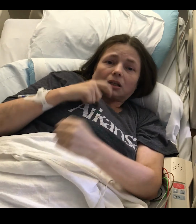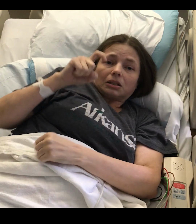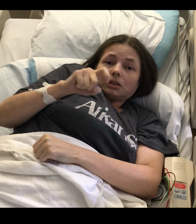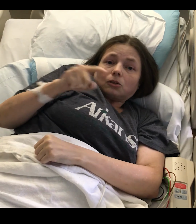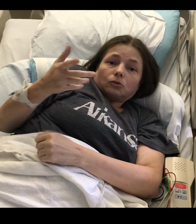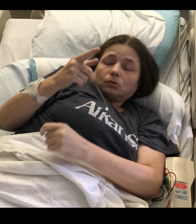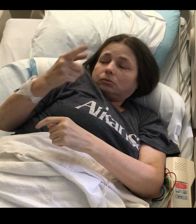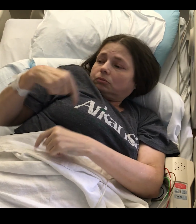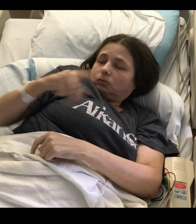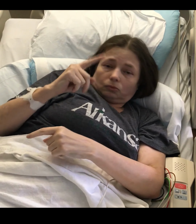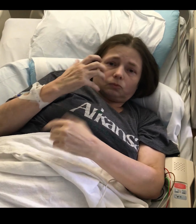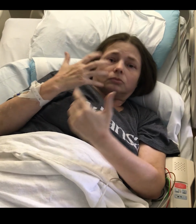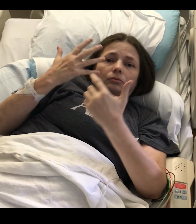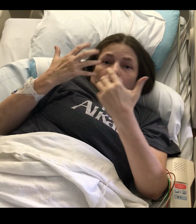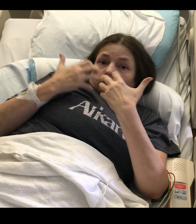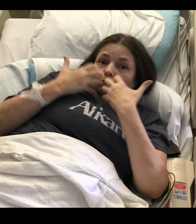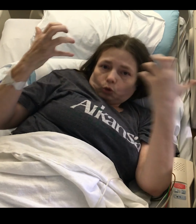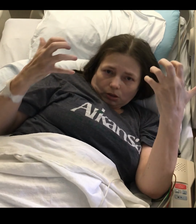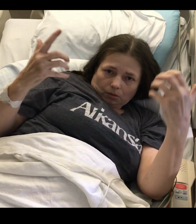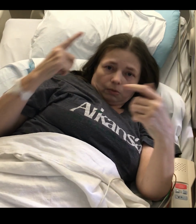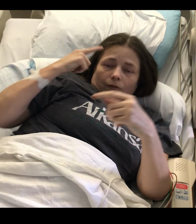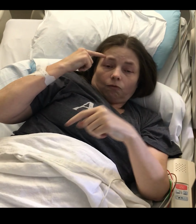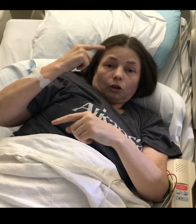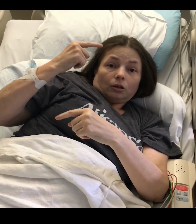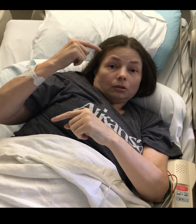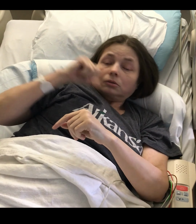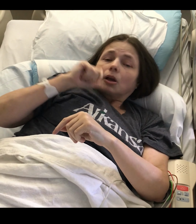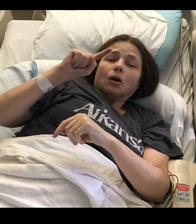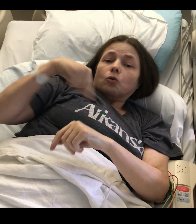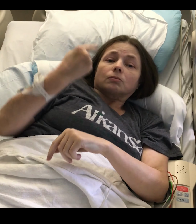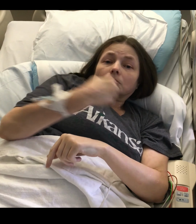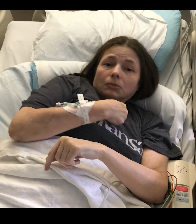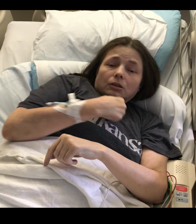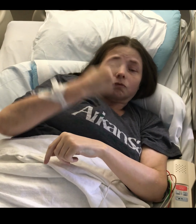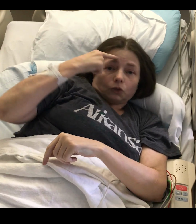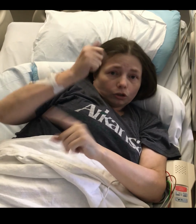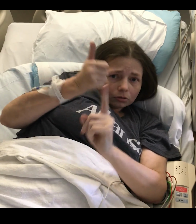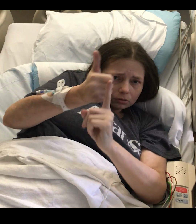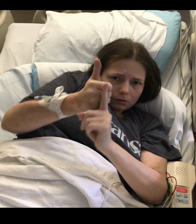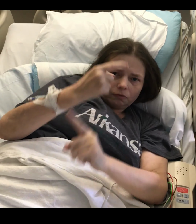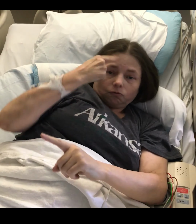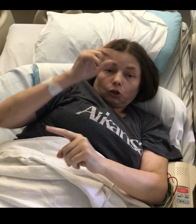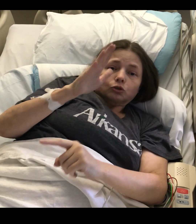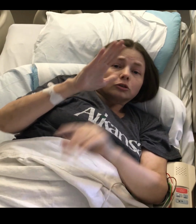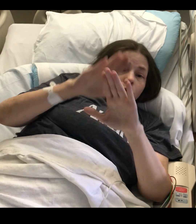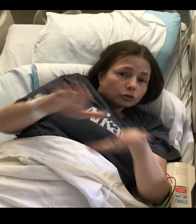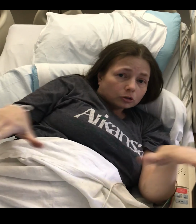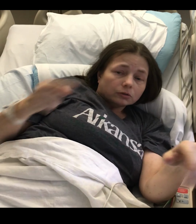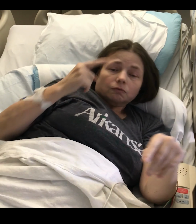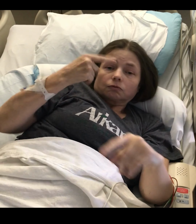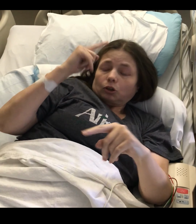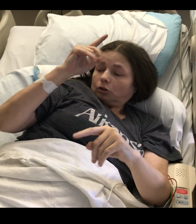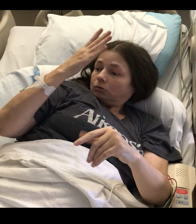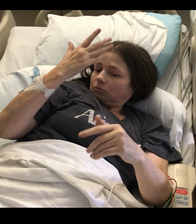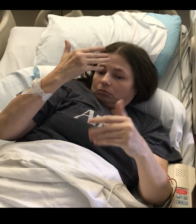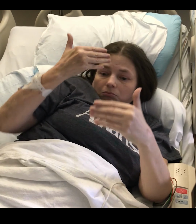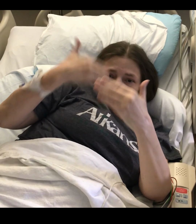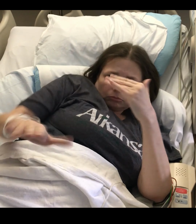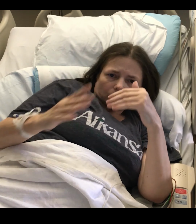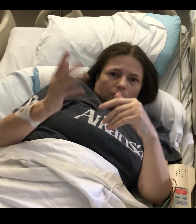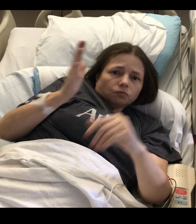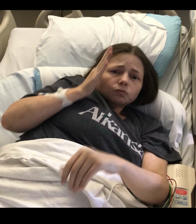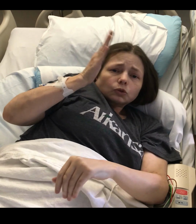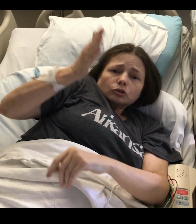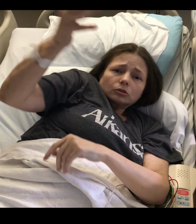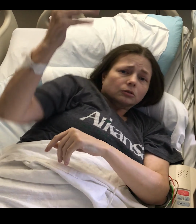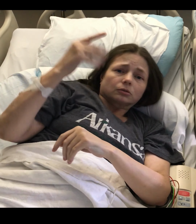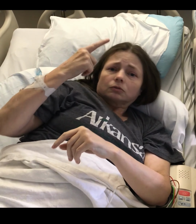I need you to scream as loud as you can and this is not just for me but for you, your children, those yet to be born and